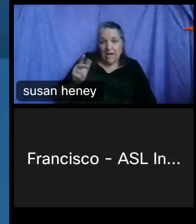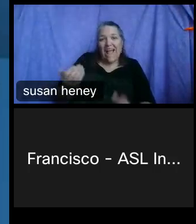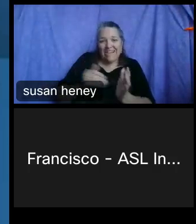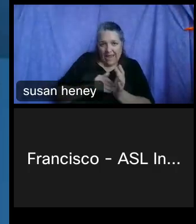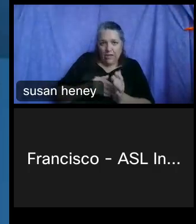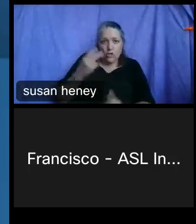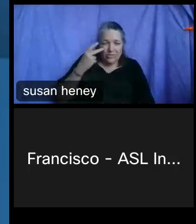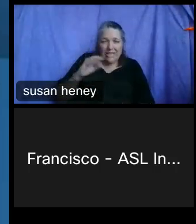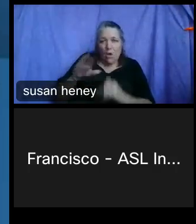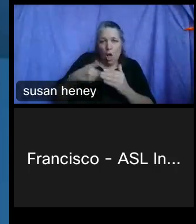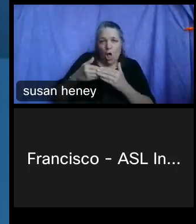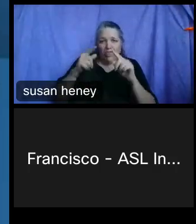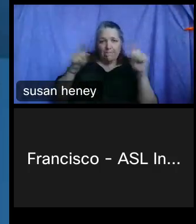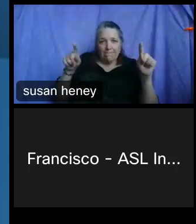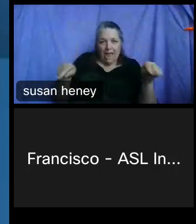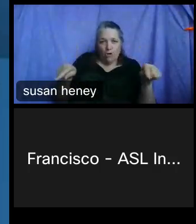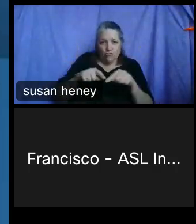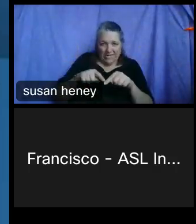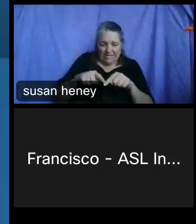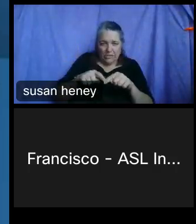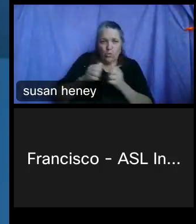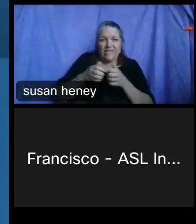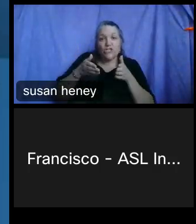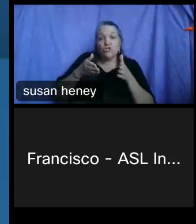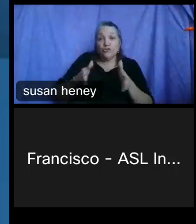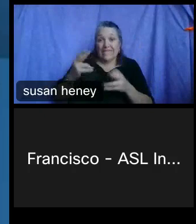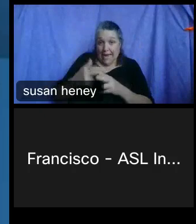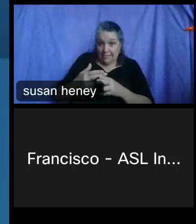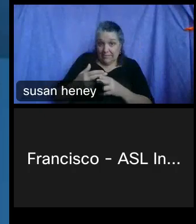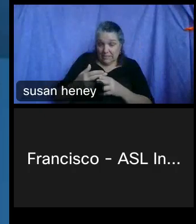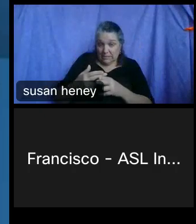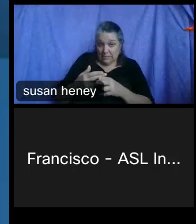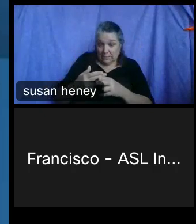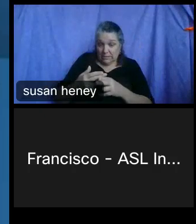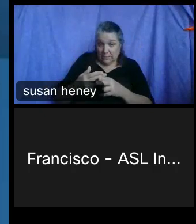and western boundary which all have street names. So if you wanted to, you are able to get some